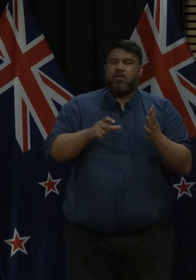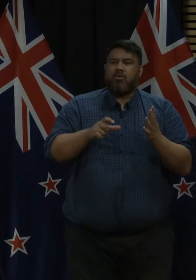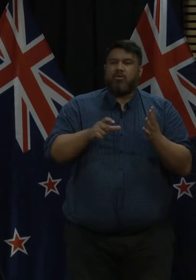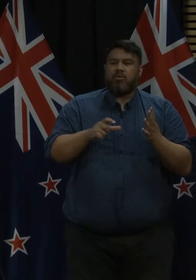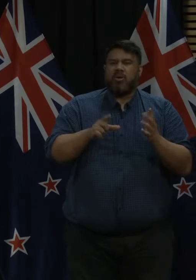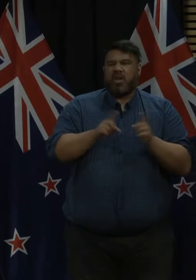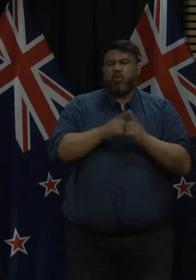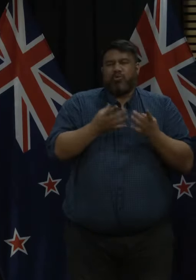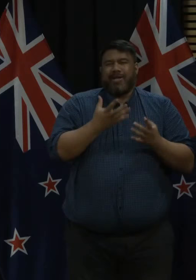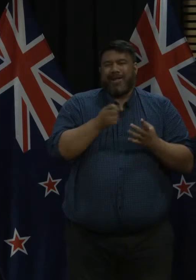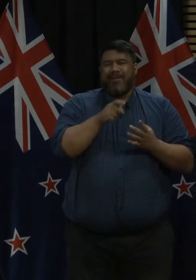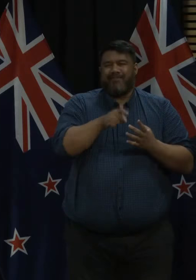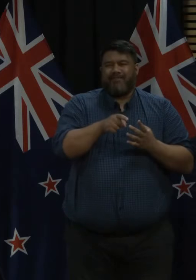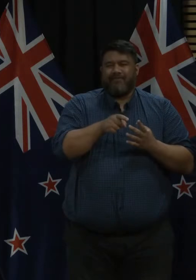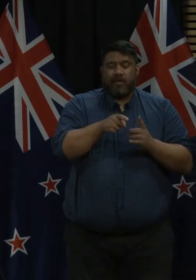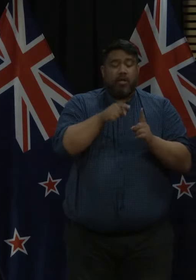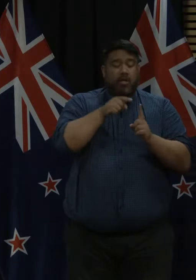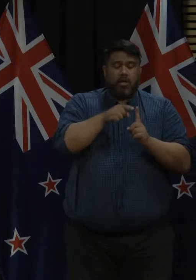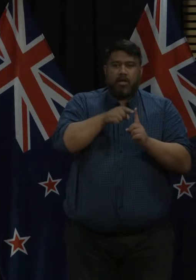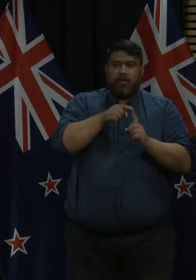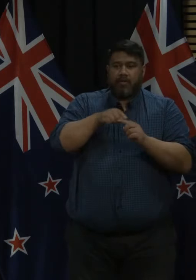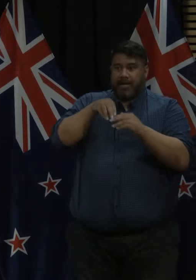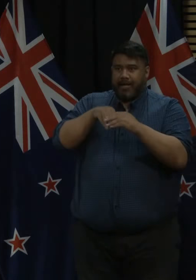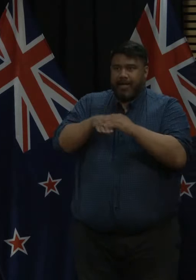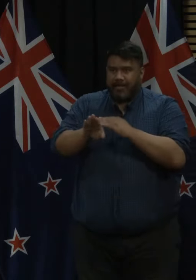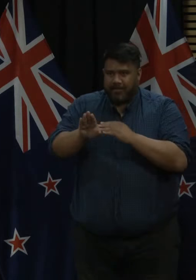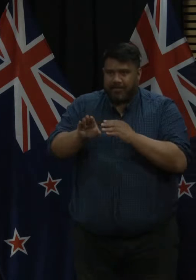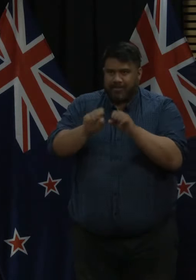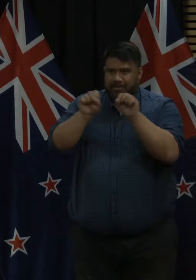is logging in using the My Health account.